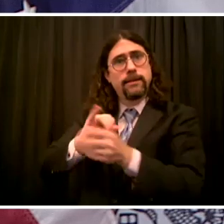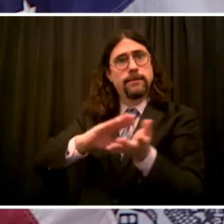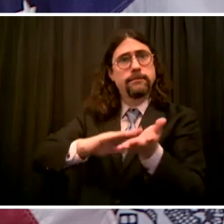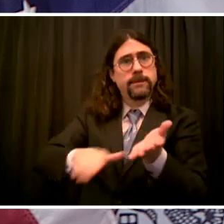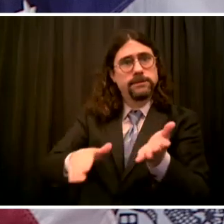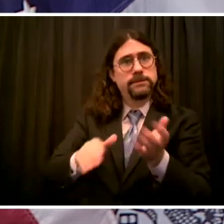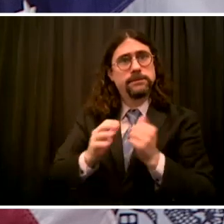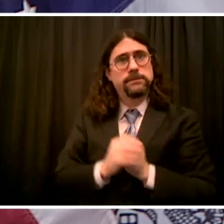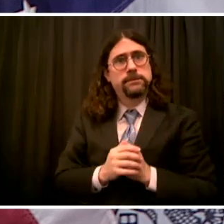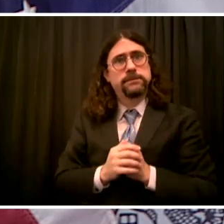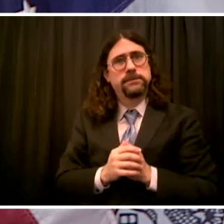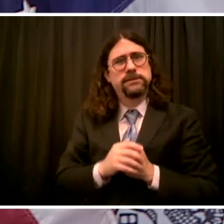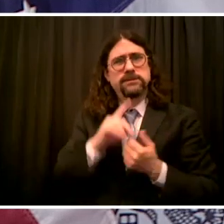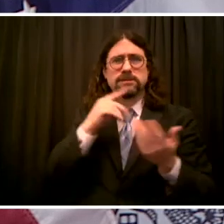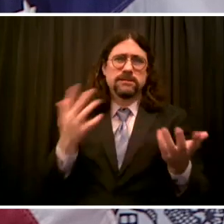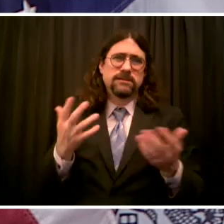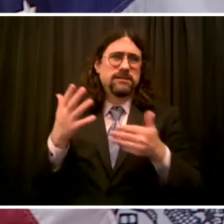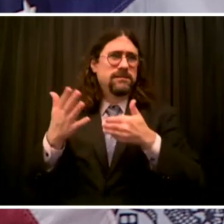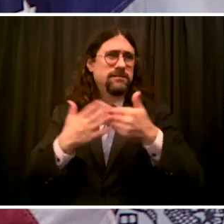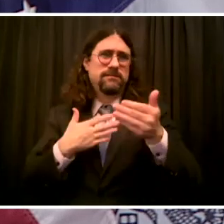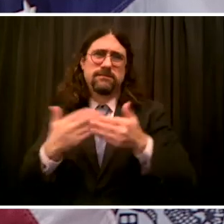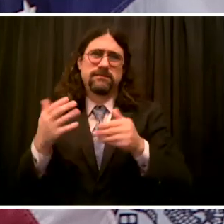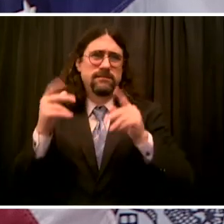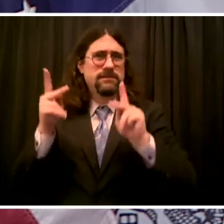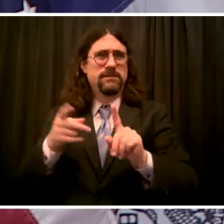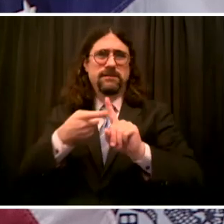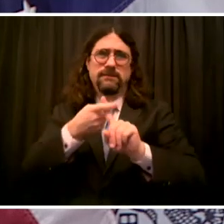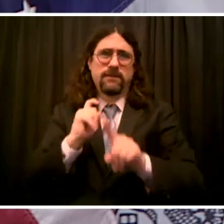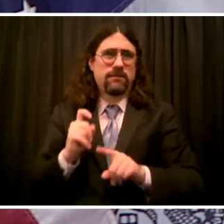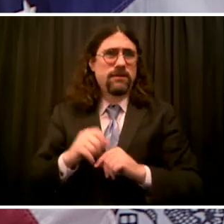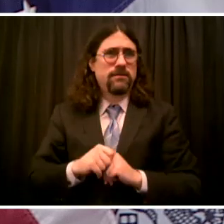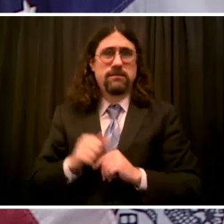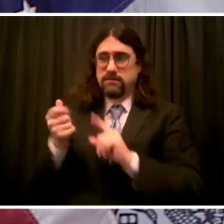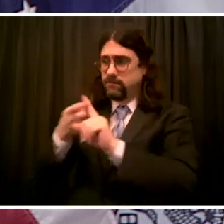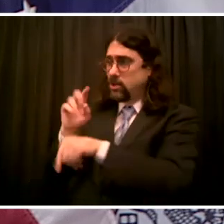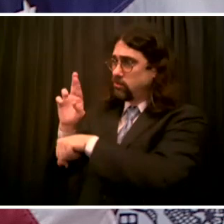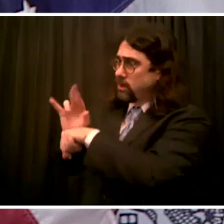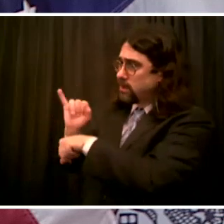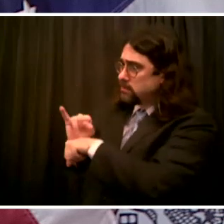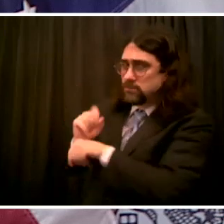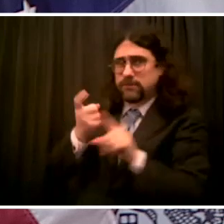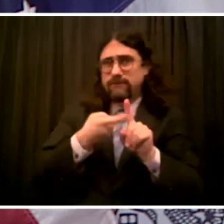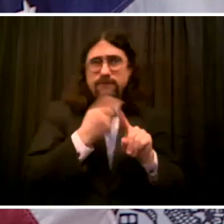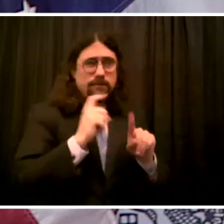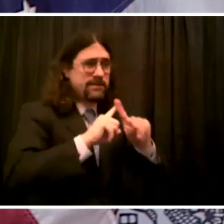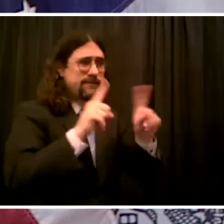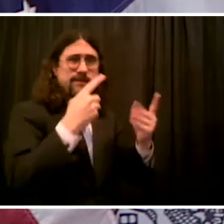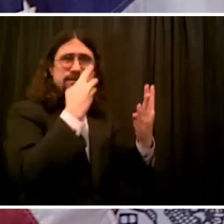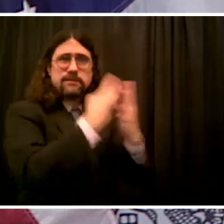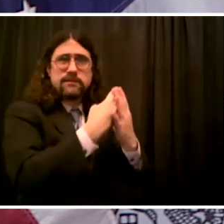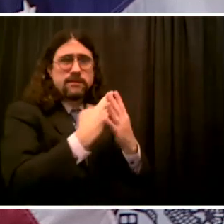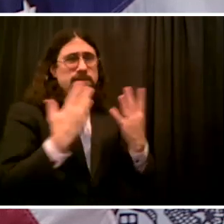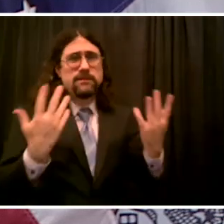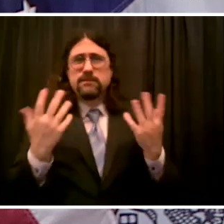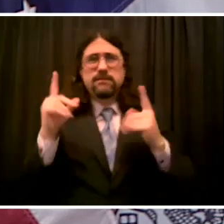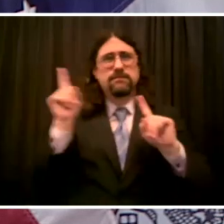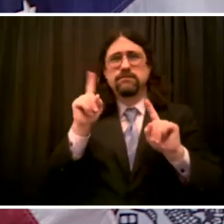NUMBER OF TIMES, HWETERH 'SIT RELEASES FROM RIKERS ISLAND -- OR, YOU KNOW, WE HAVE SERIOUS